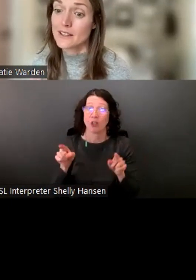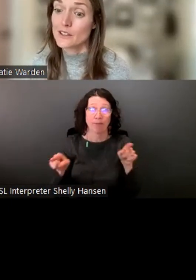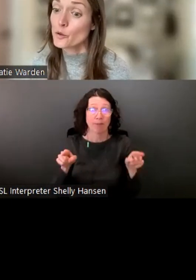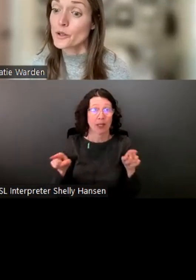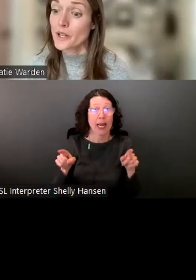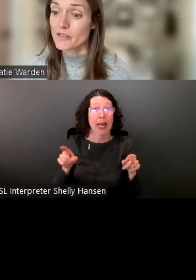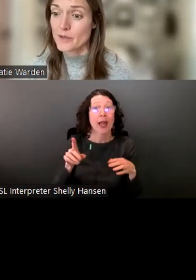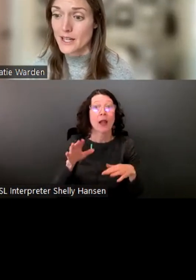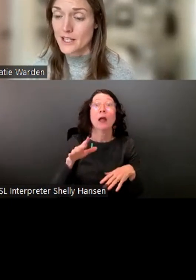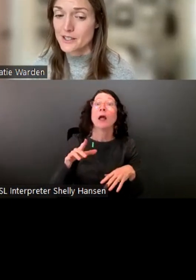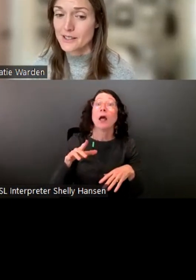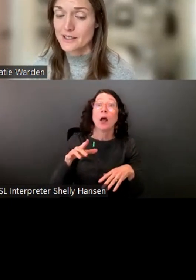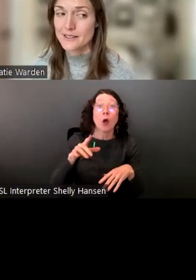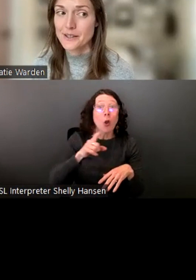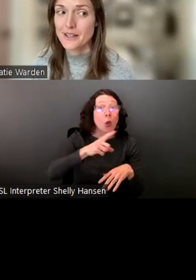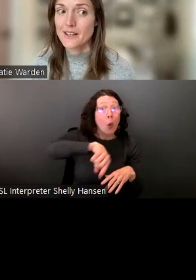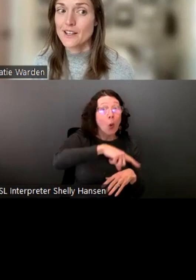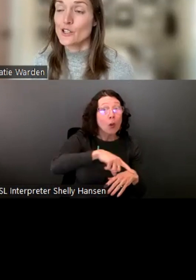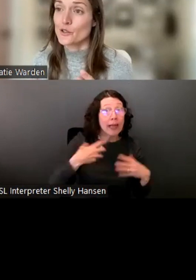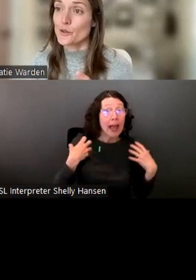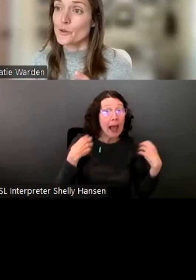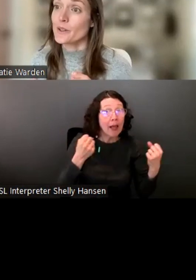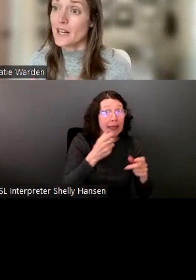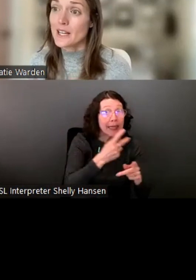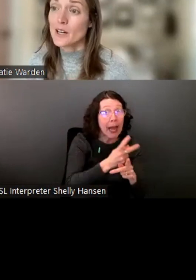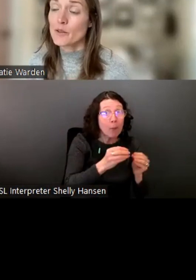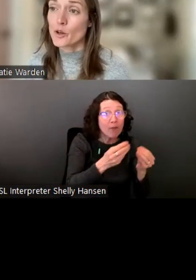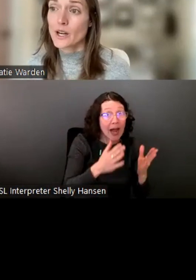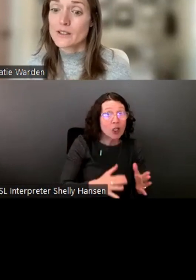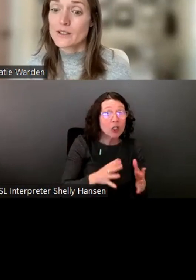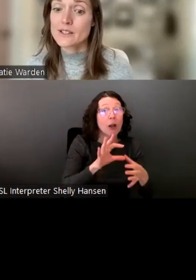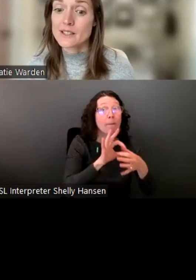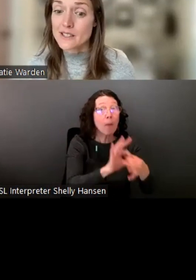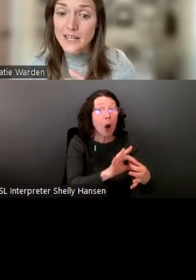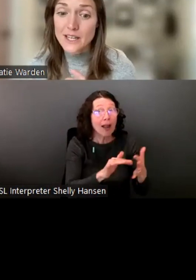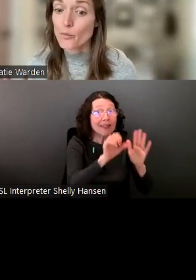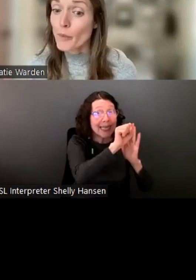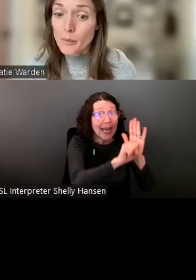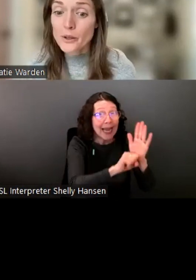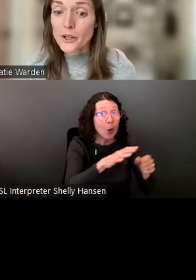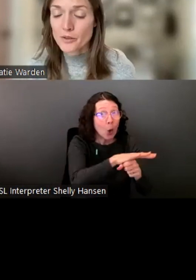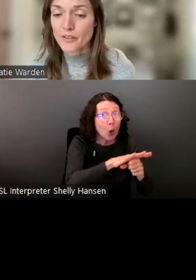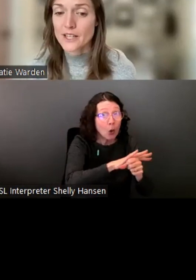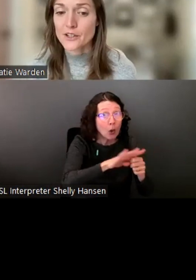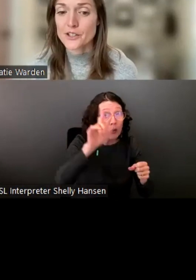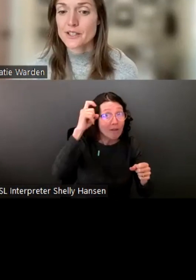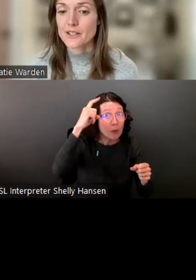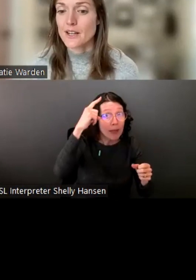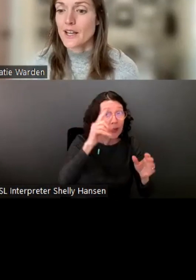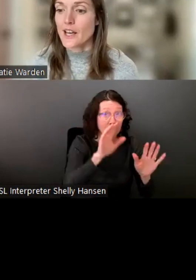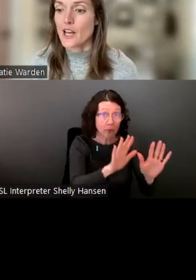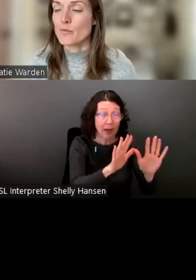and local government agencies. So the ADA requires state or public providers